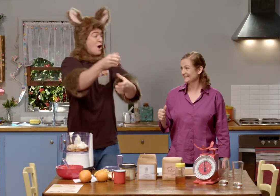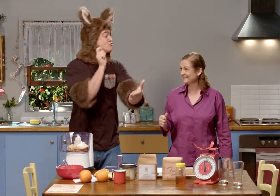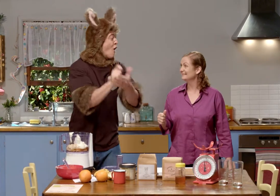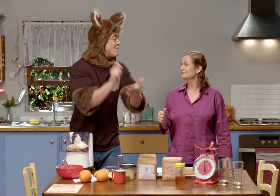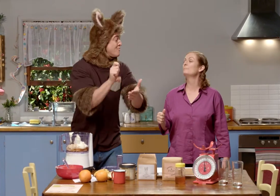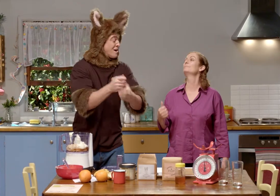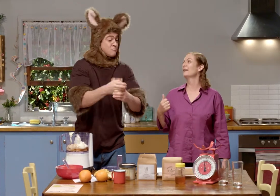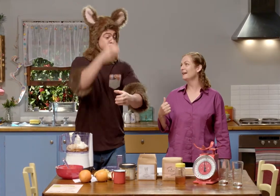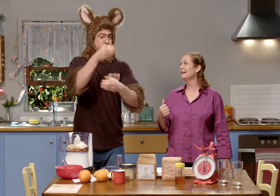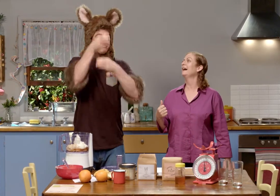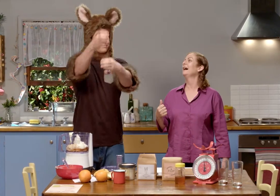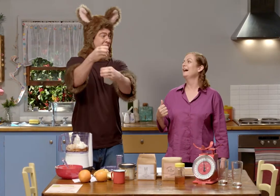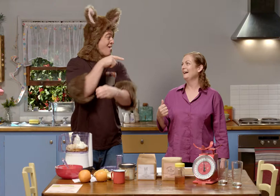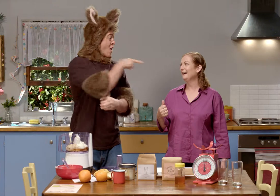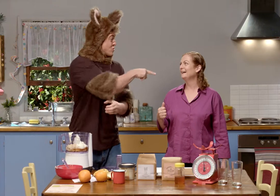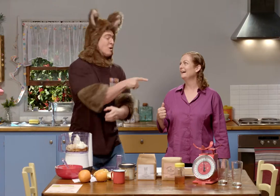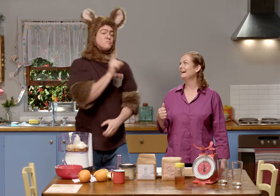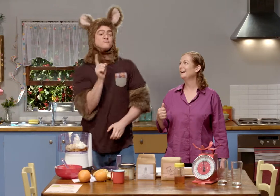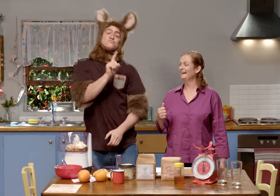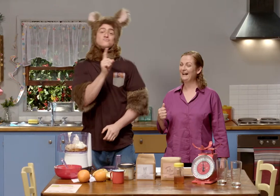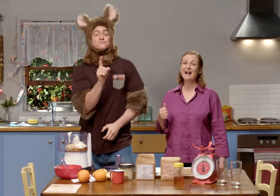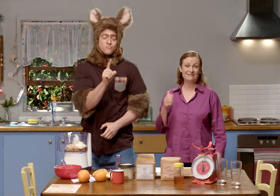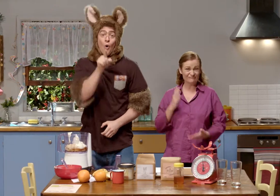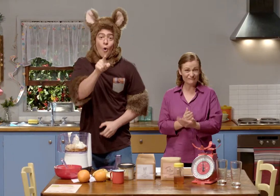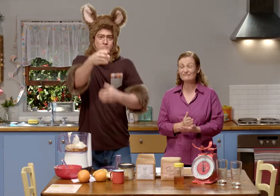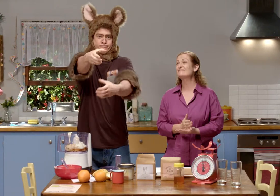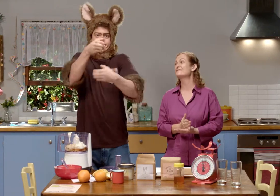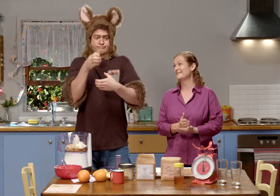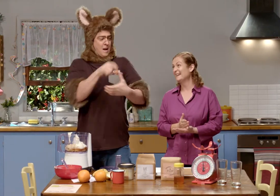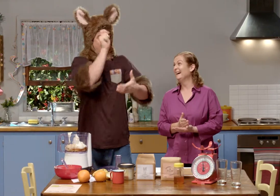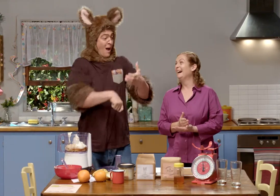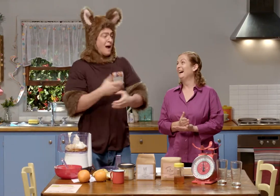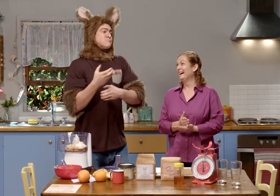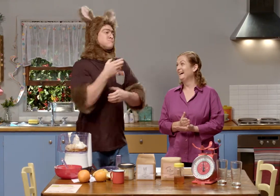and then you go to the shop and buy the milk, and then you put it in your fridge.